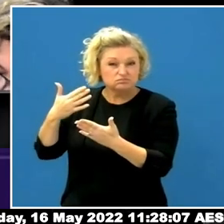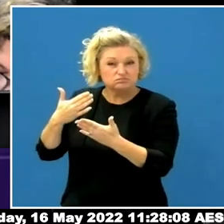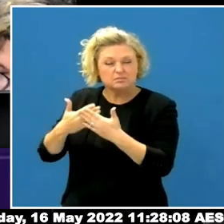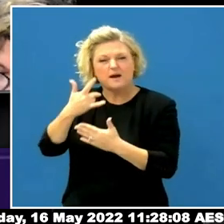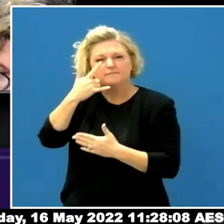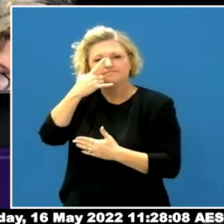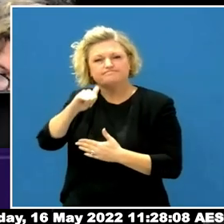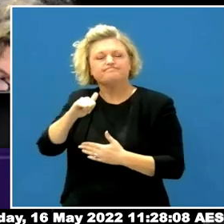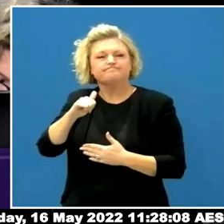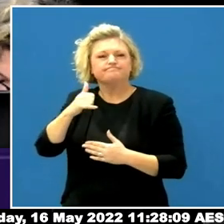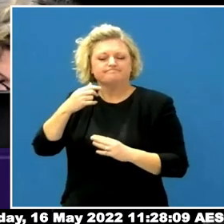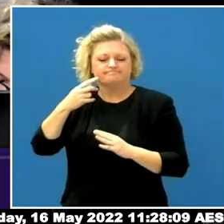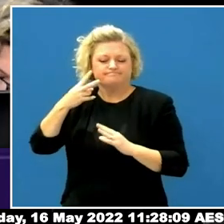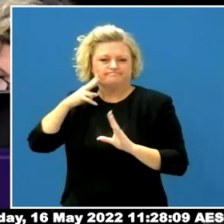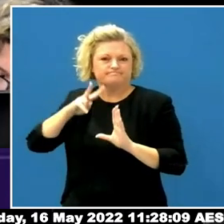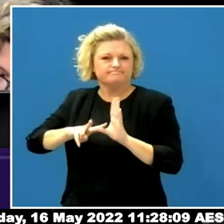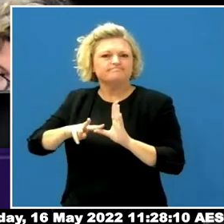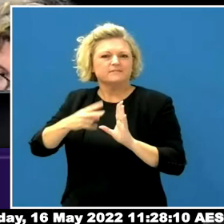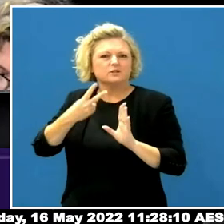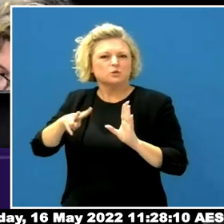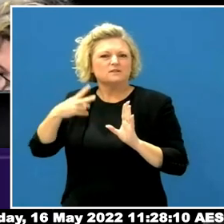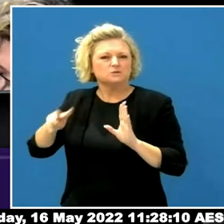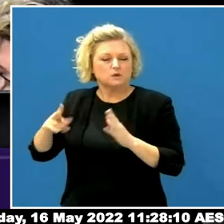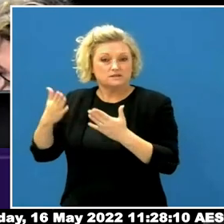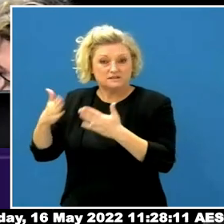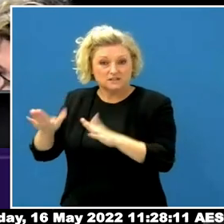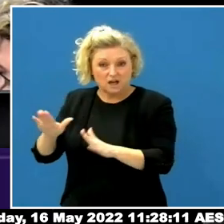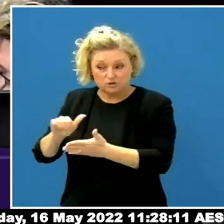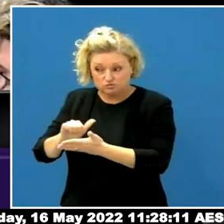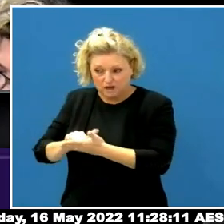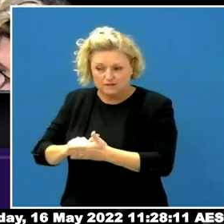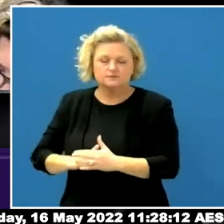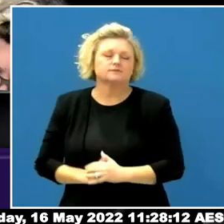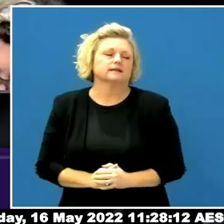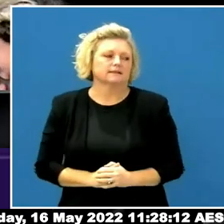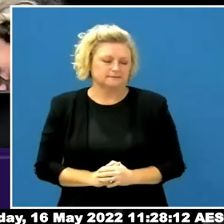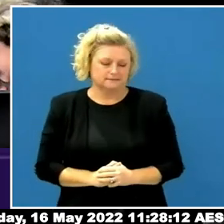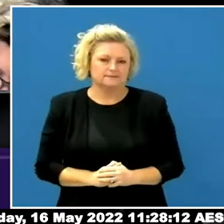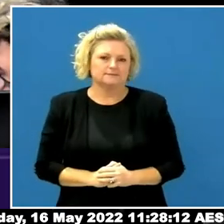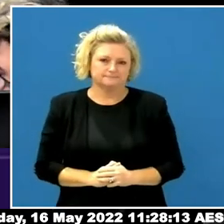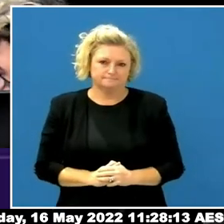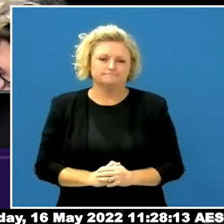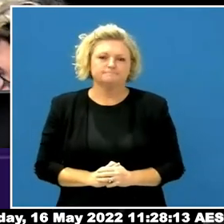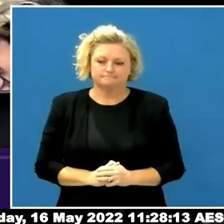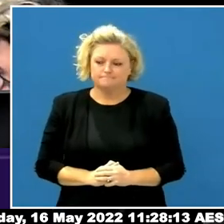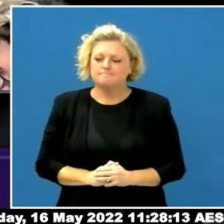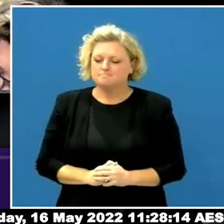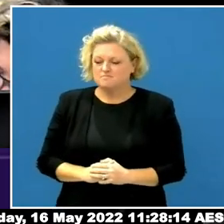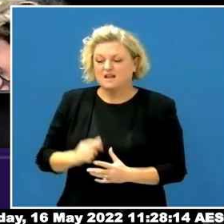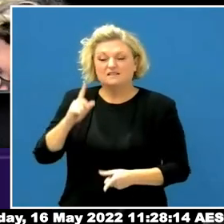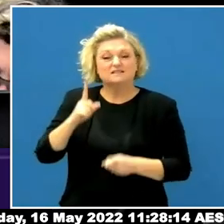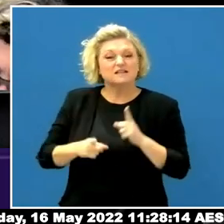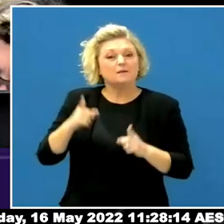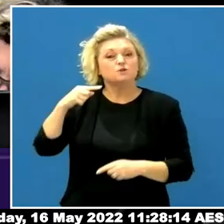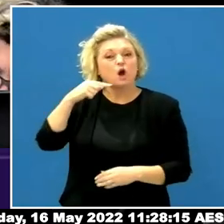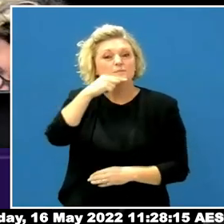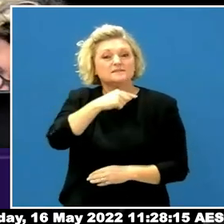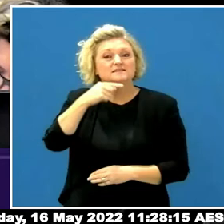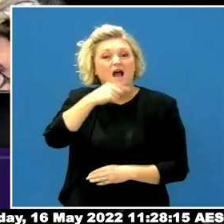Yes. MR FOGARTY: He would sometimes stay with her, and she would sometimes assist